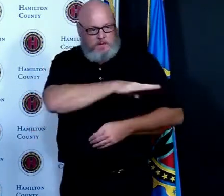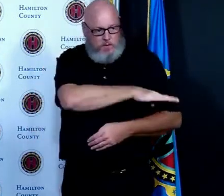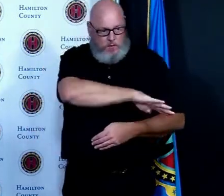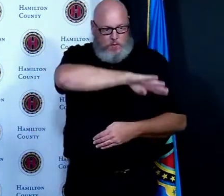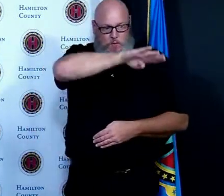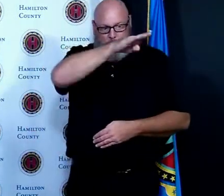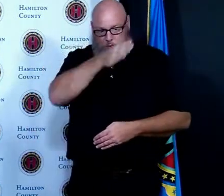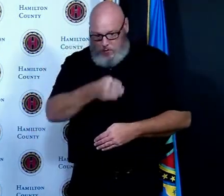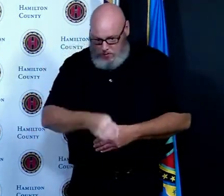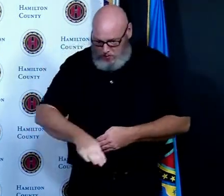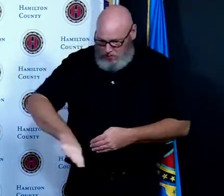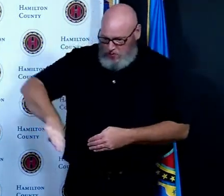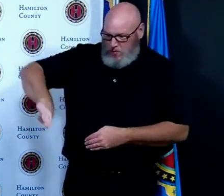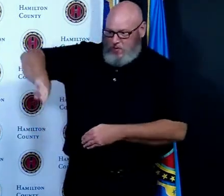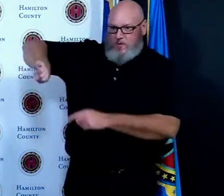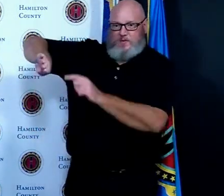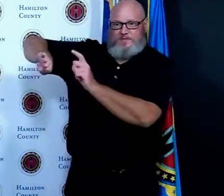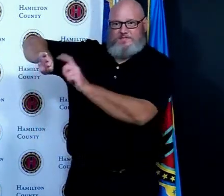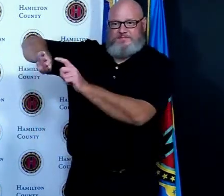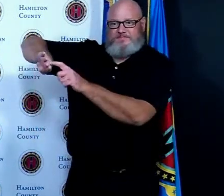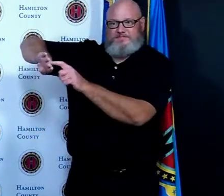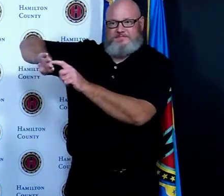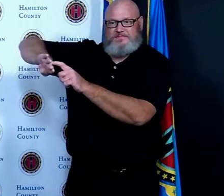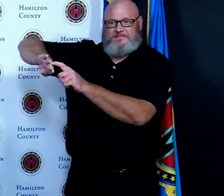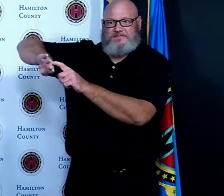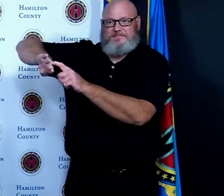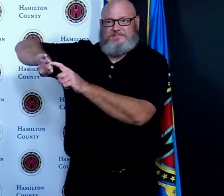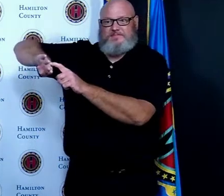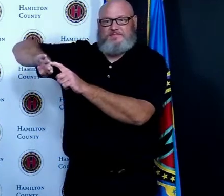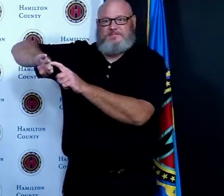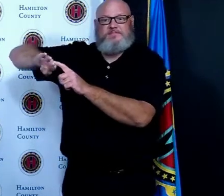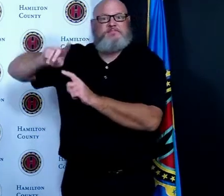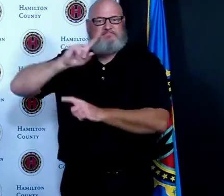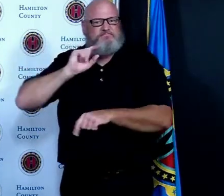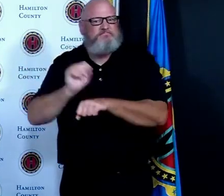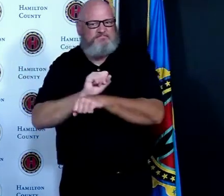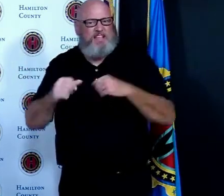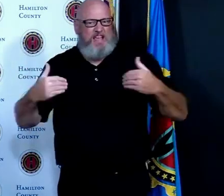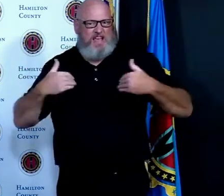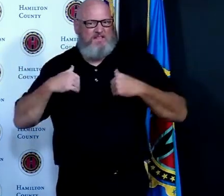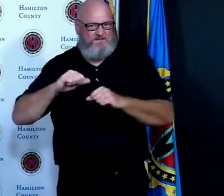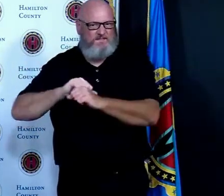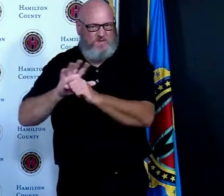and I'll show that graphic in just a moment very closely tied to cases is our reproductive value